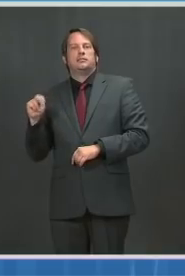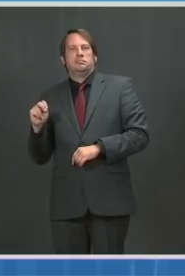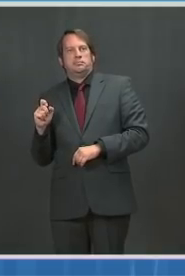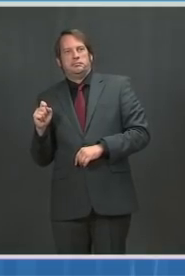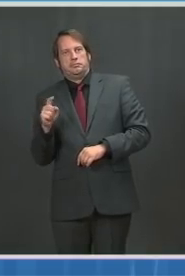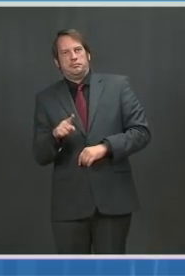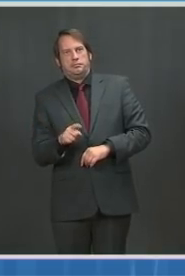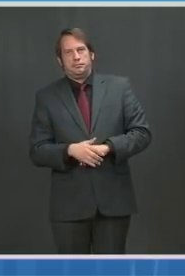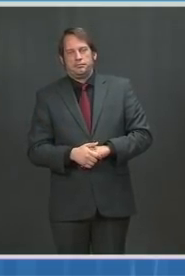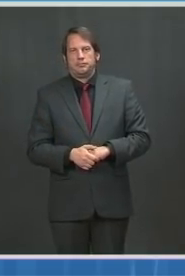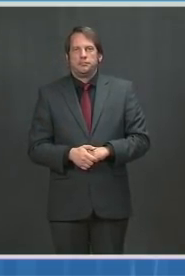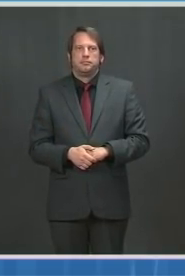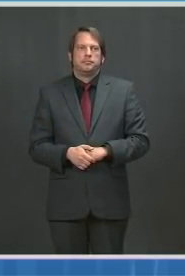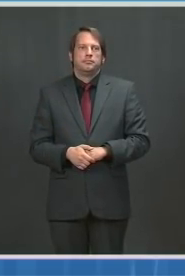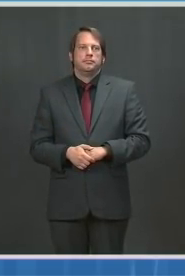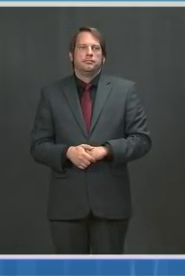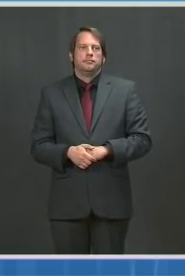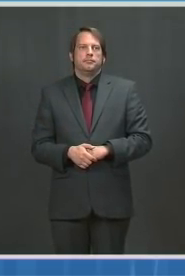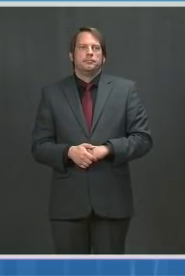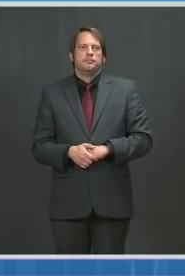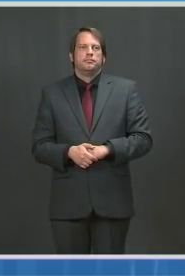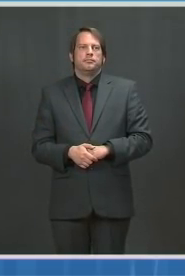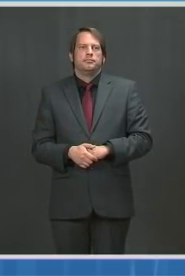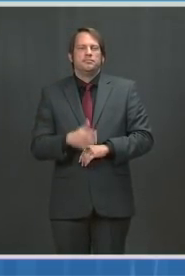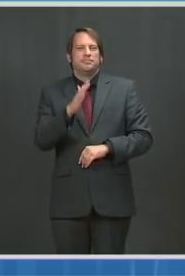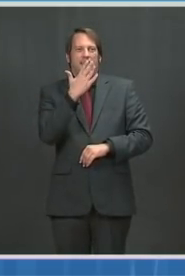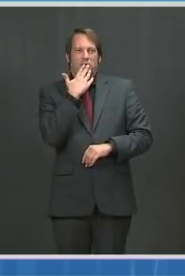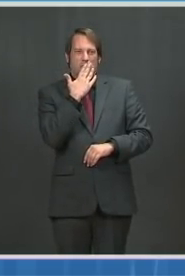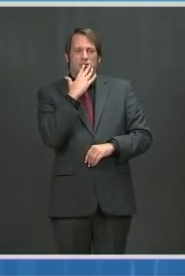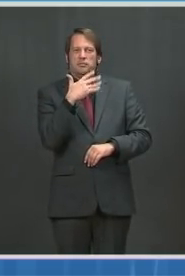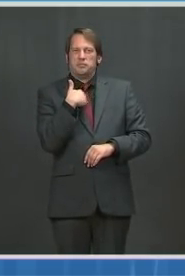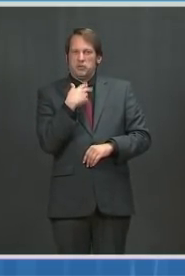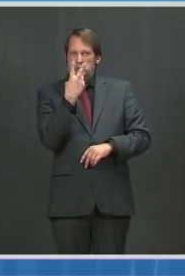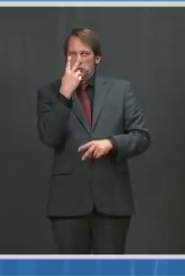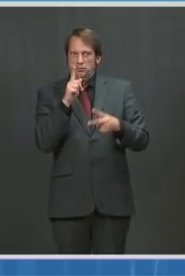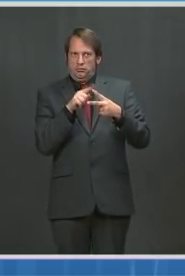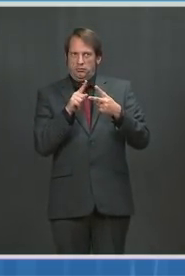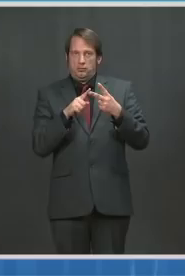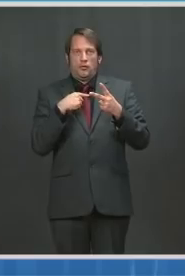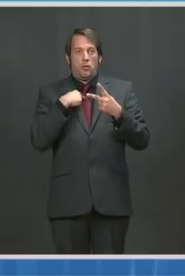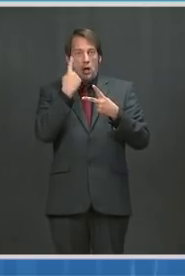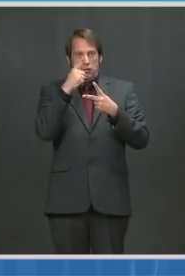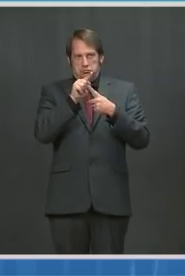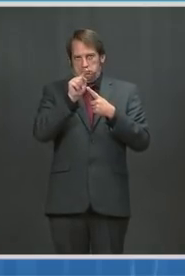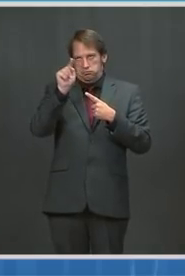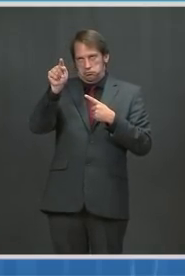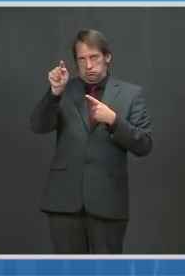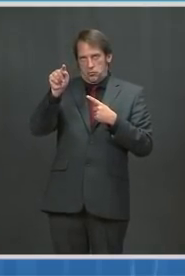The Press: Thank you very much. I had two questions. One for you, Dr. Walensky, just to follow up on something you just said.